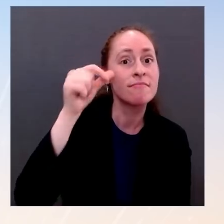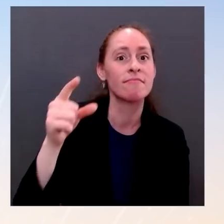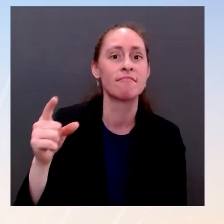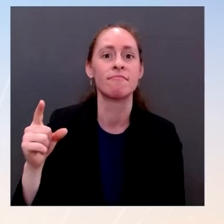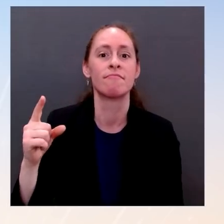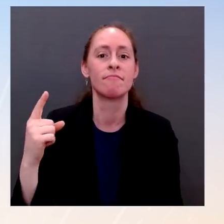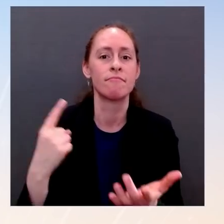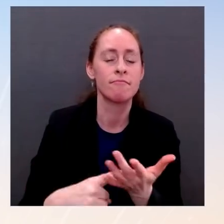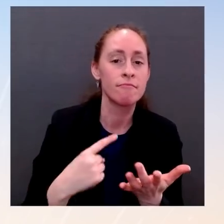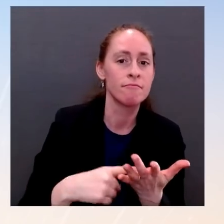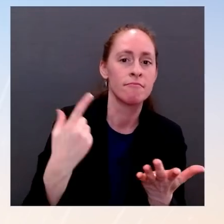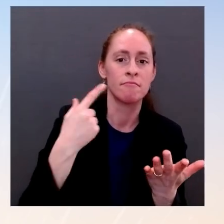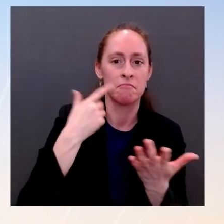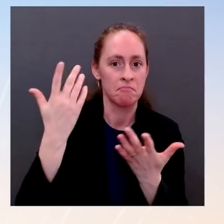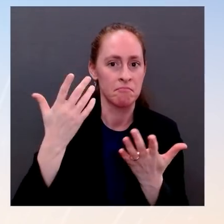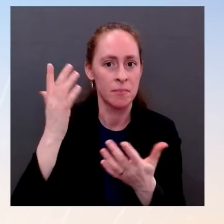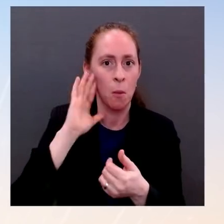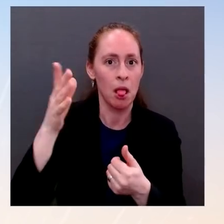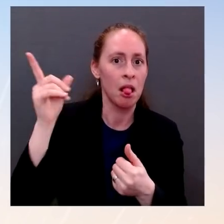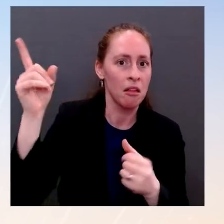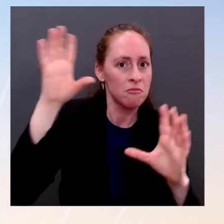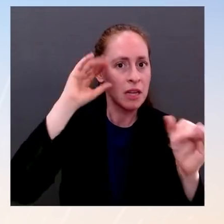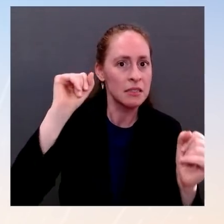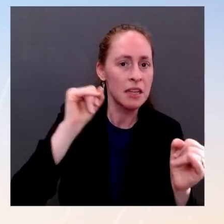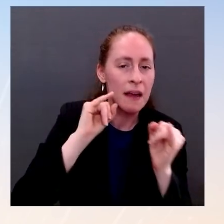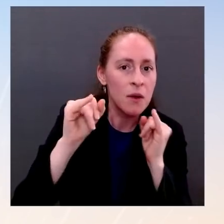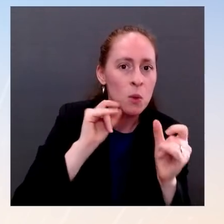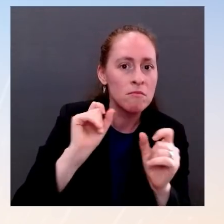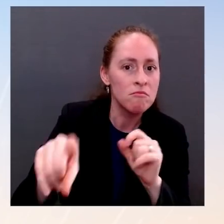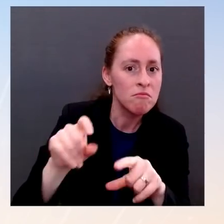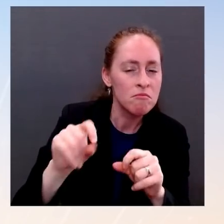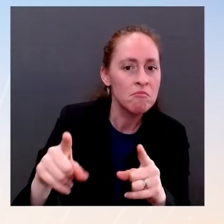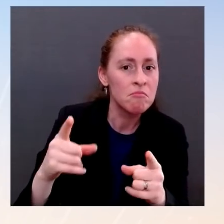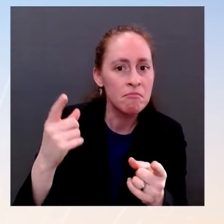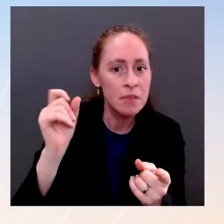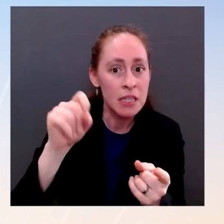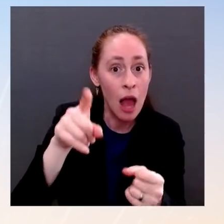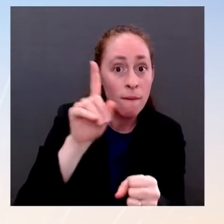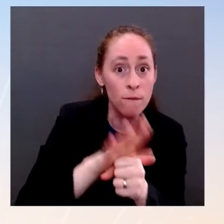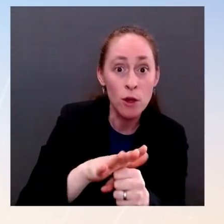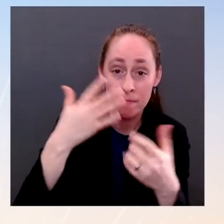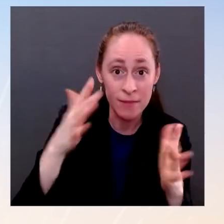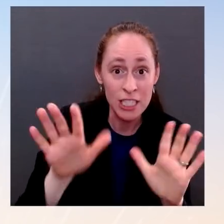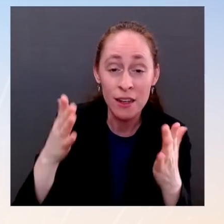just not going to provide you a day-to-day update, but I can tell you that this is not going to be that much longer lasting